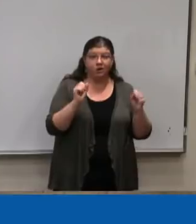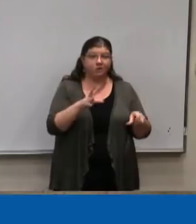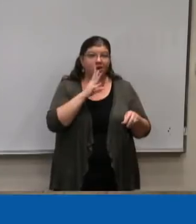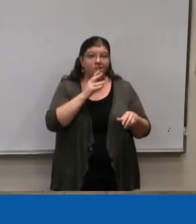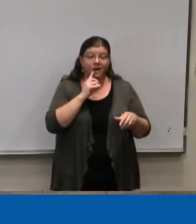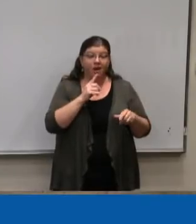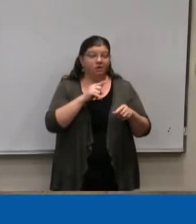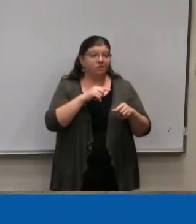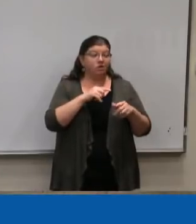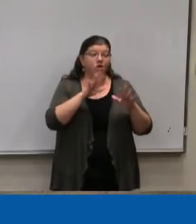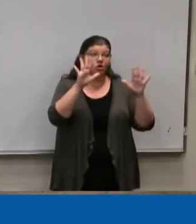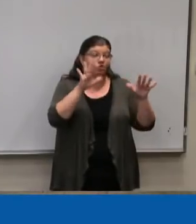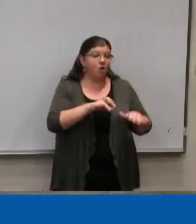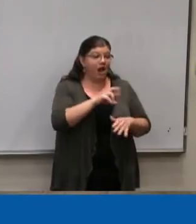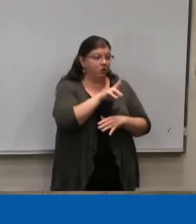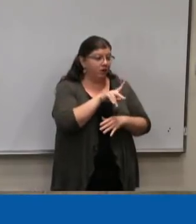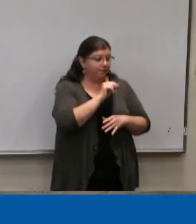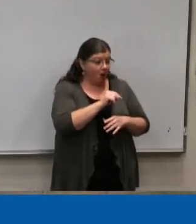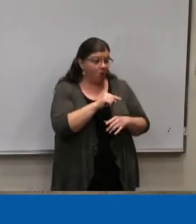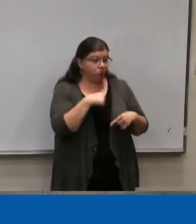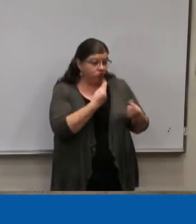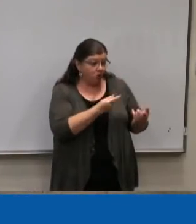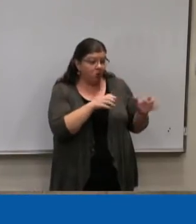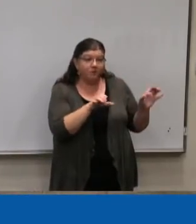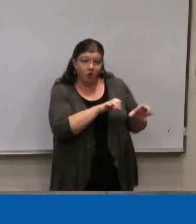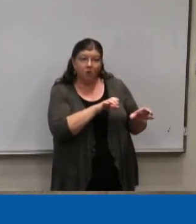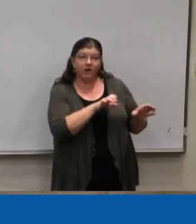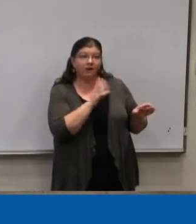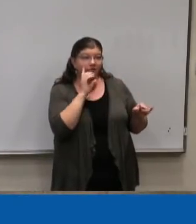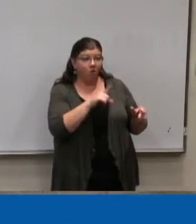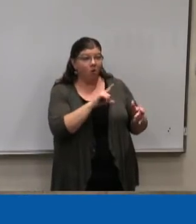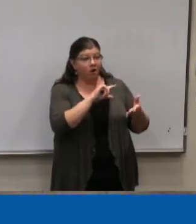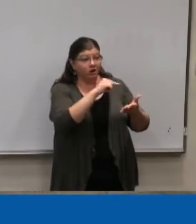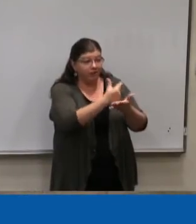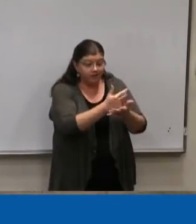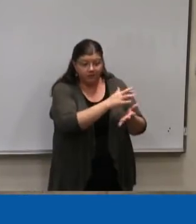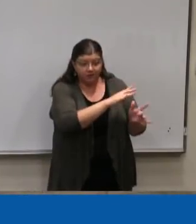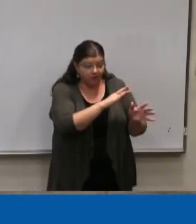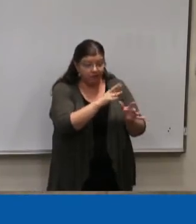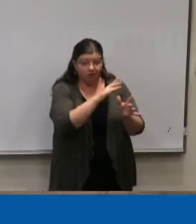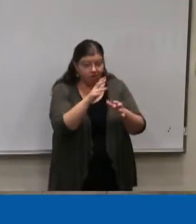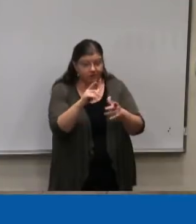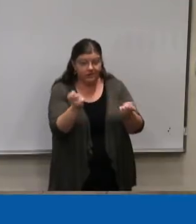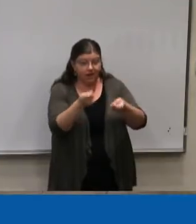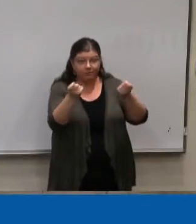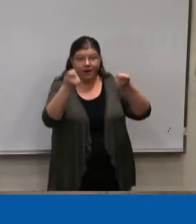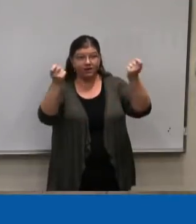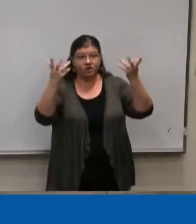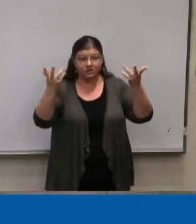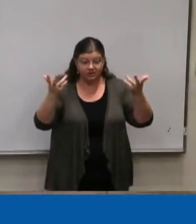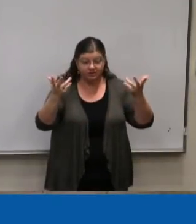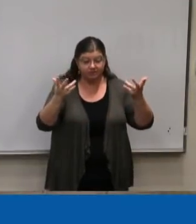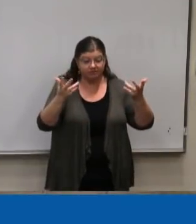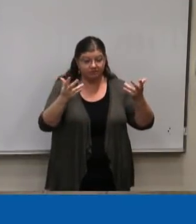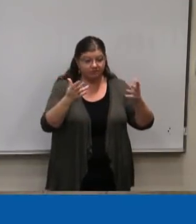of the great remote things were doing for commencement, and celebrations leading up to commencement.